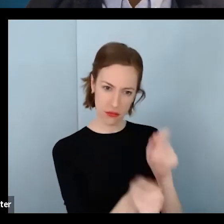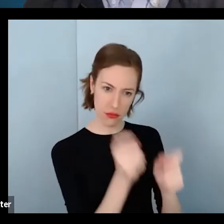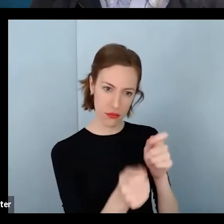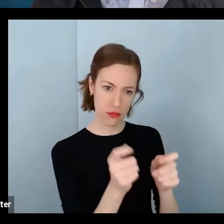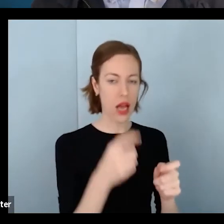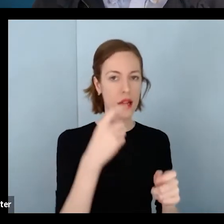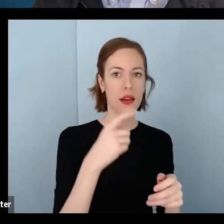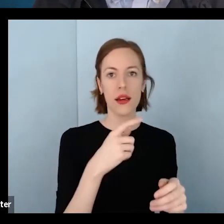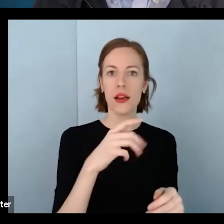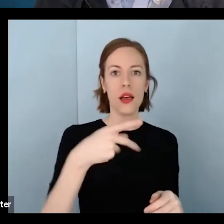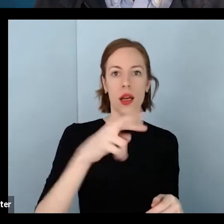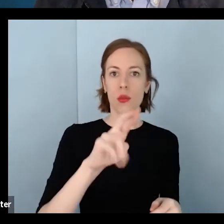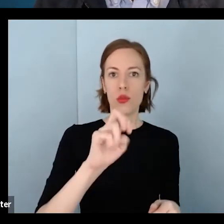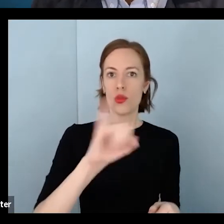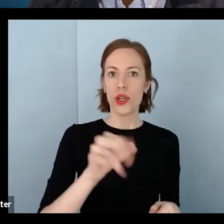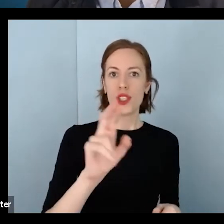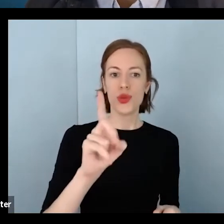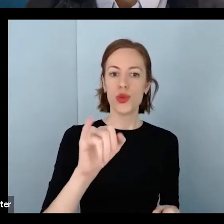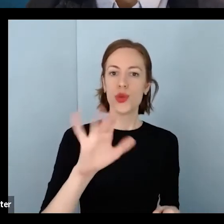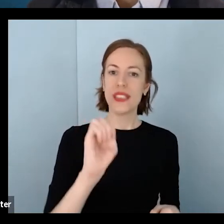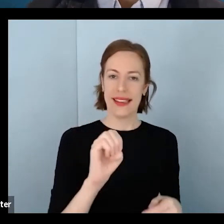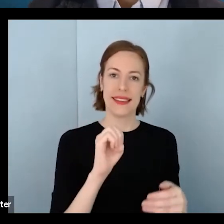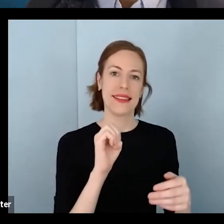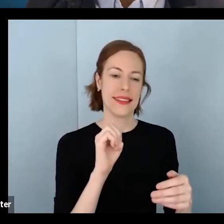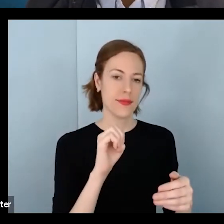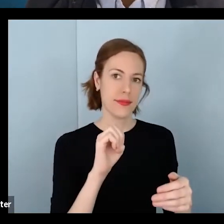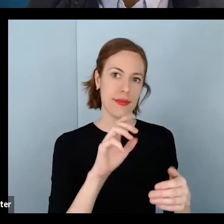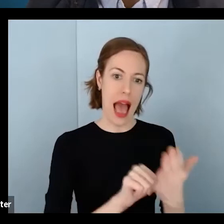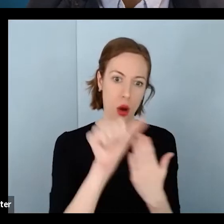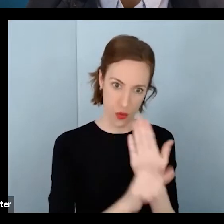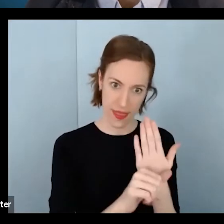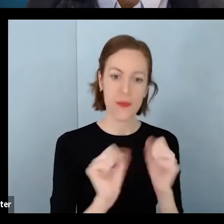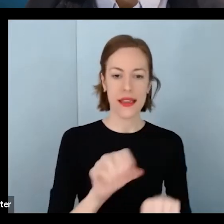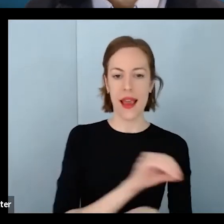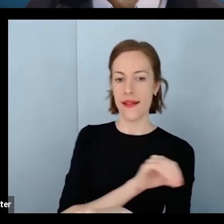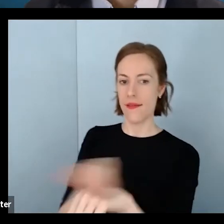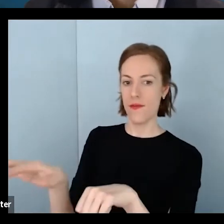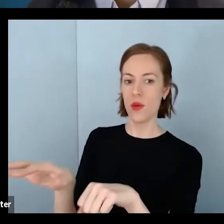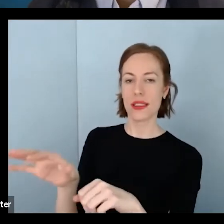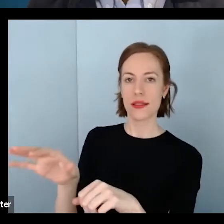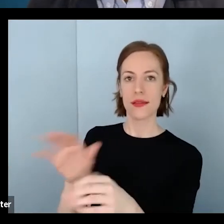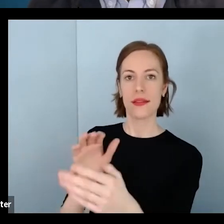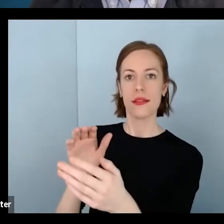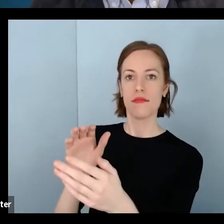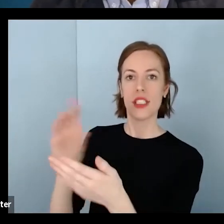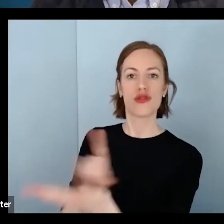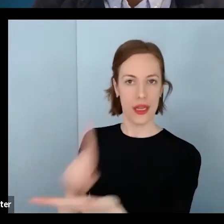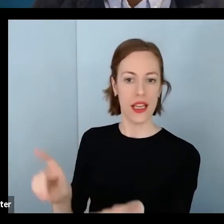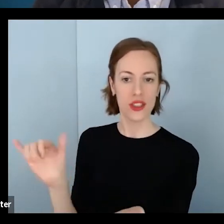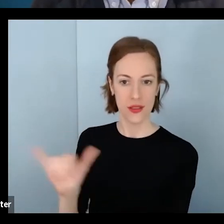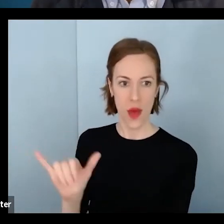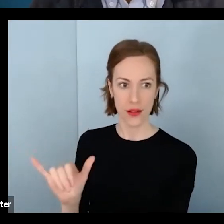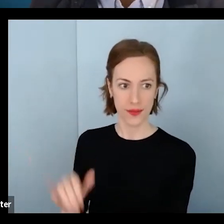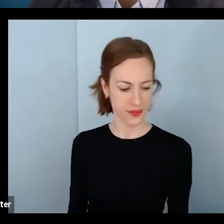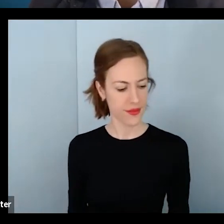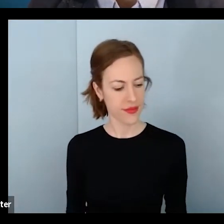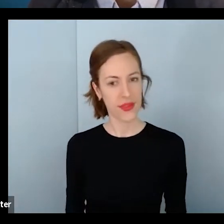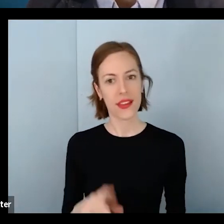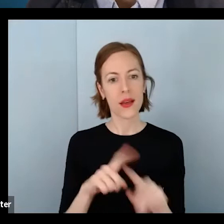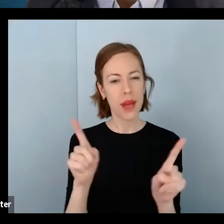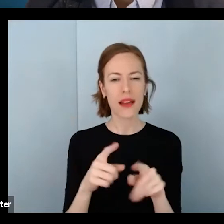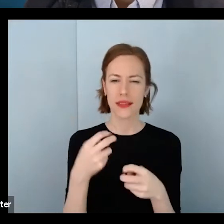But there's a problem. Robert kitchen and others have written about the challenge of making scientific discoveries, or any kind of reusable knowledge about algorithm behavior.